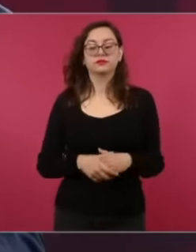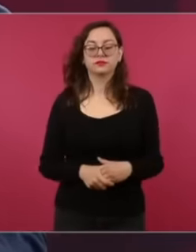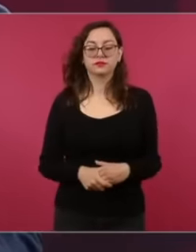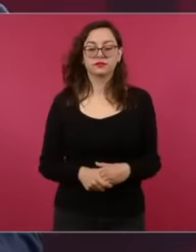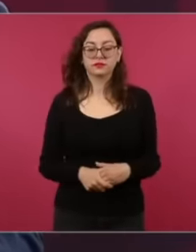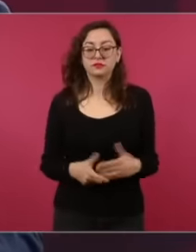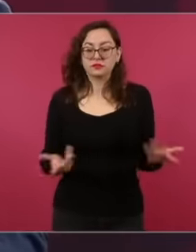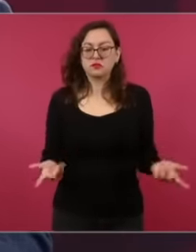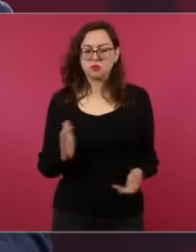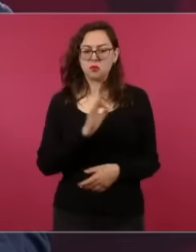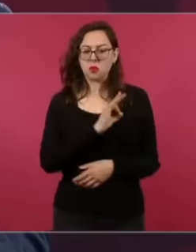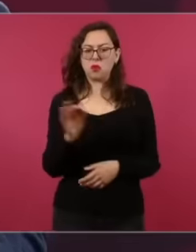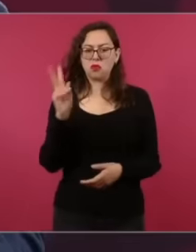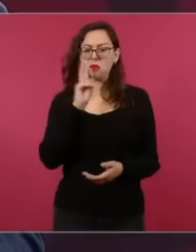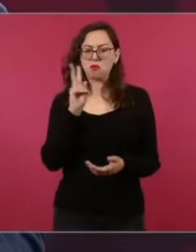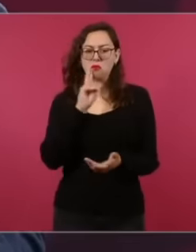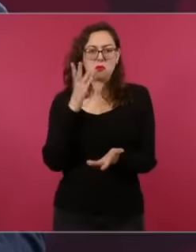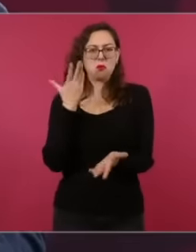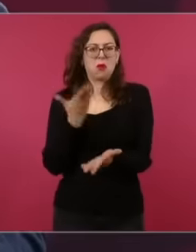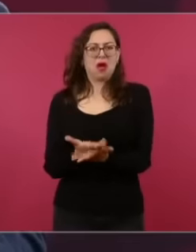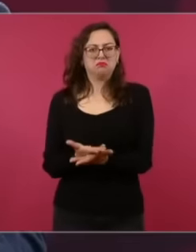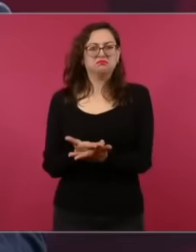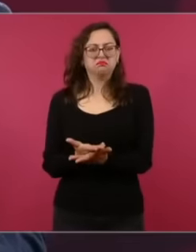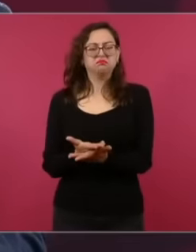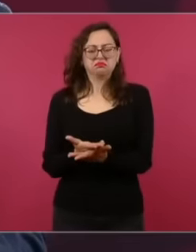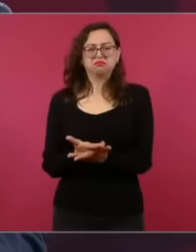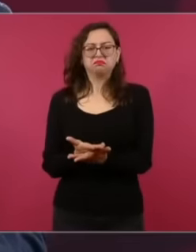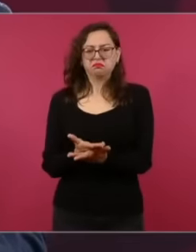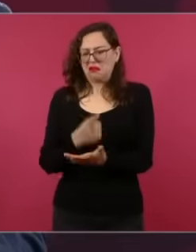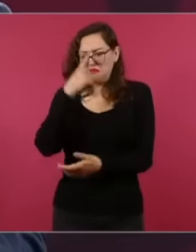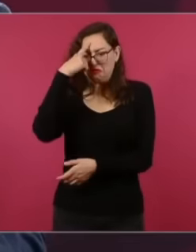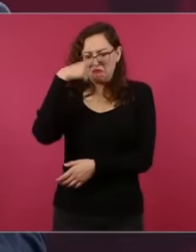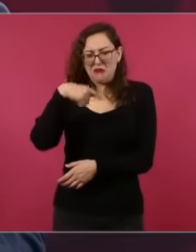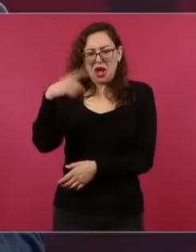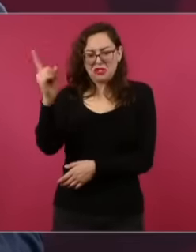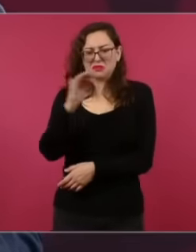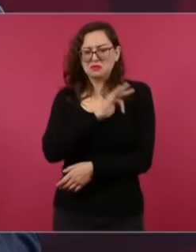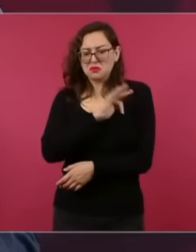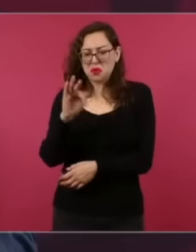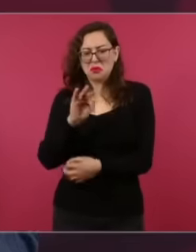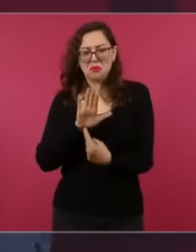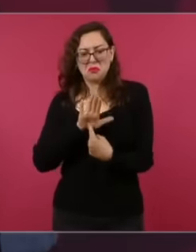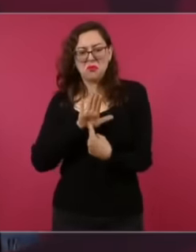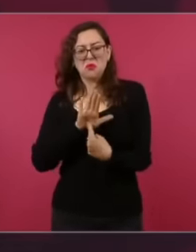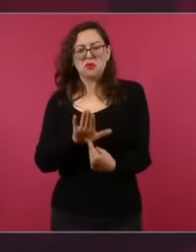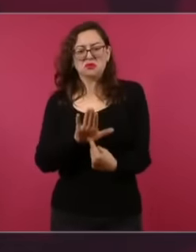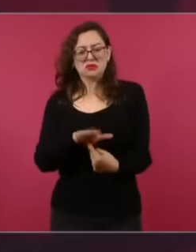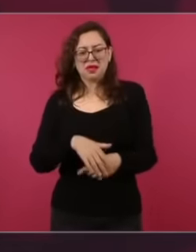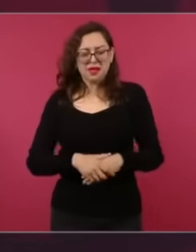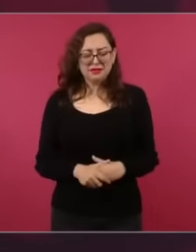demonstrate. You know Forbes magazine,